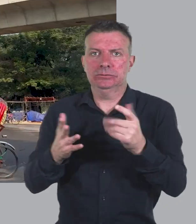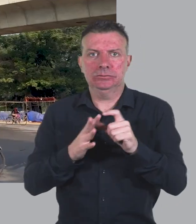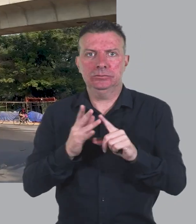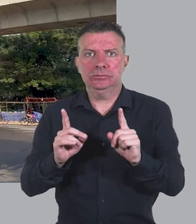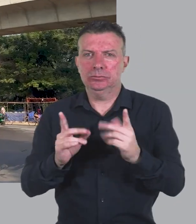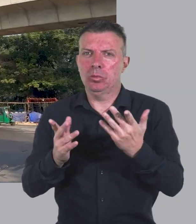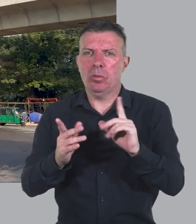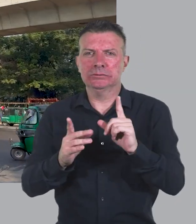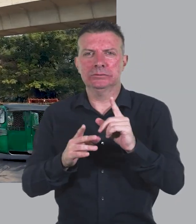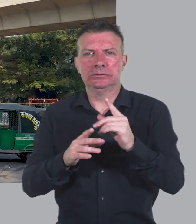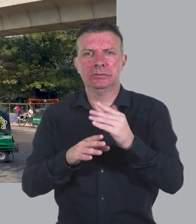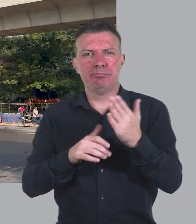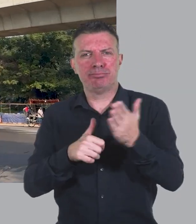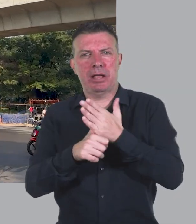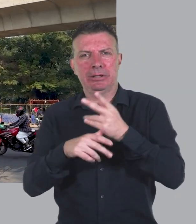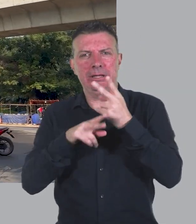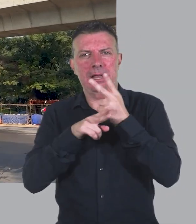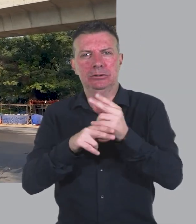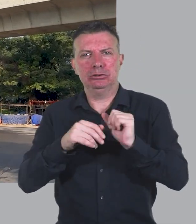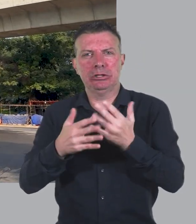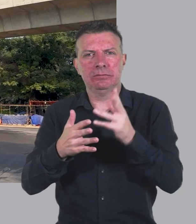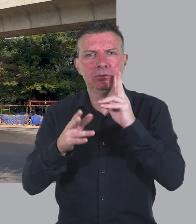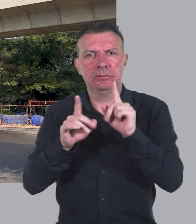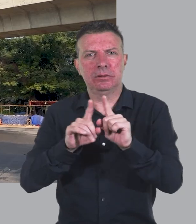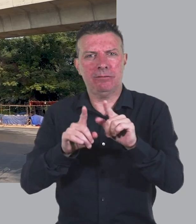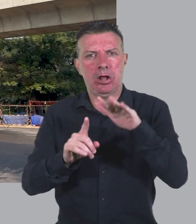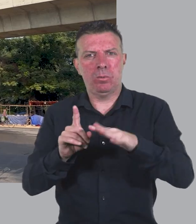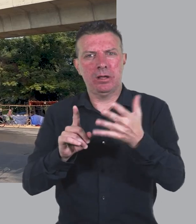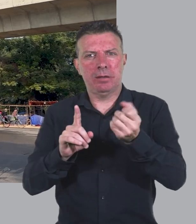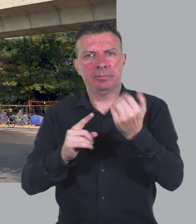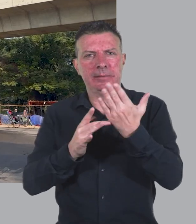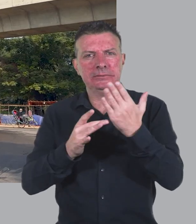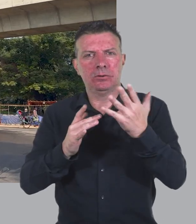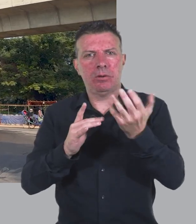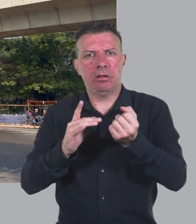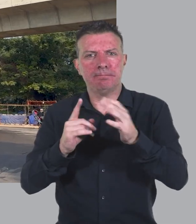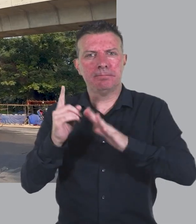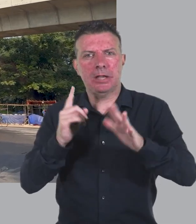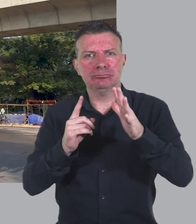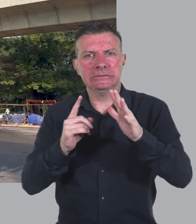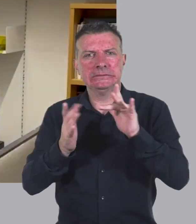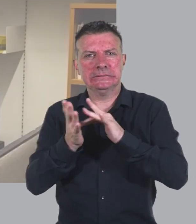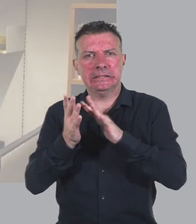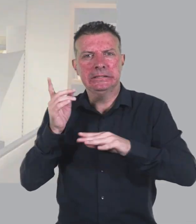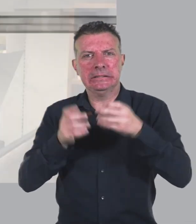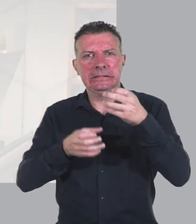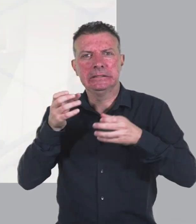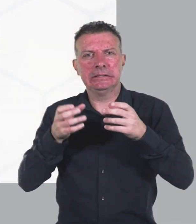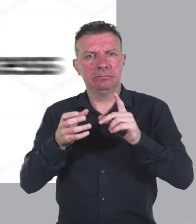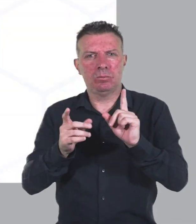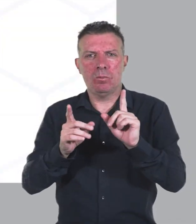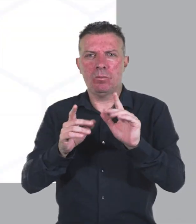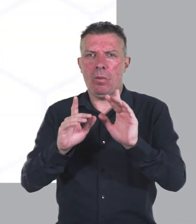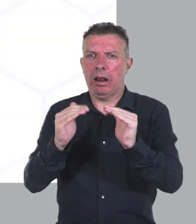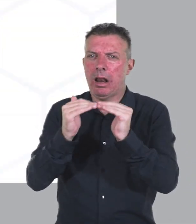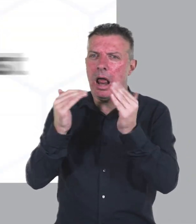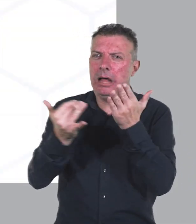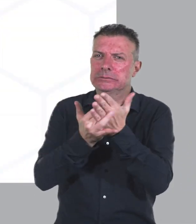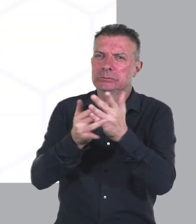What are the primary-care services like in these low-income and middle-income countries cities? What is the level of access, the cost,